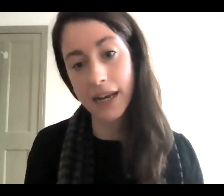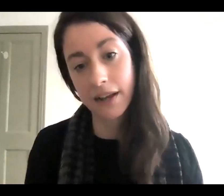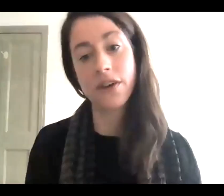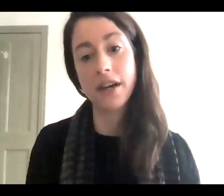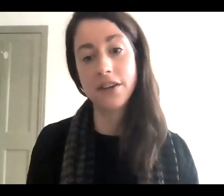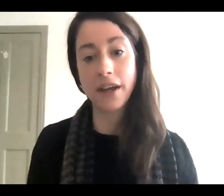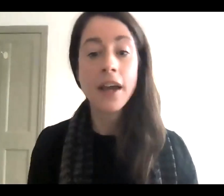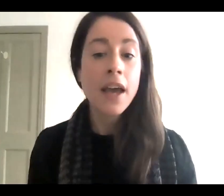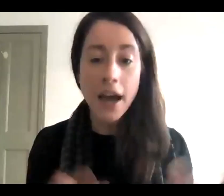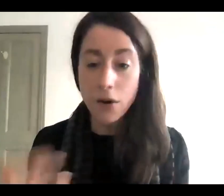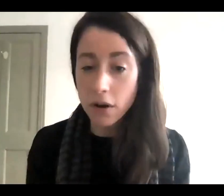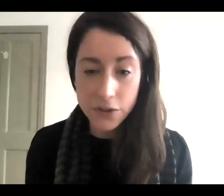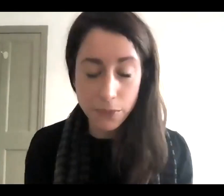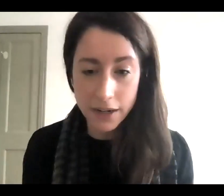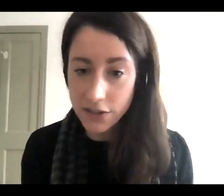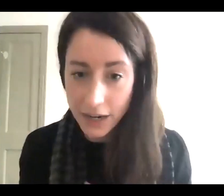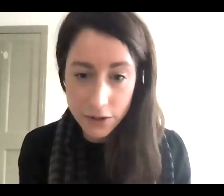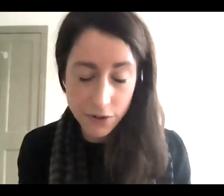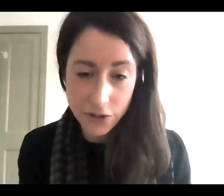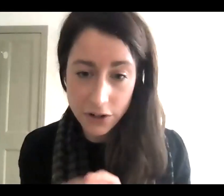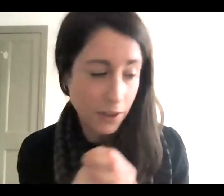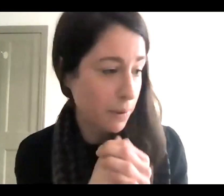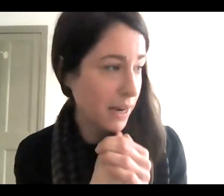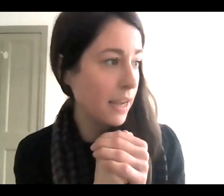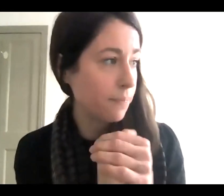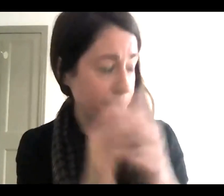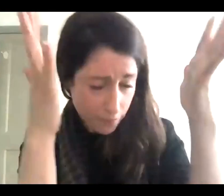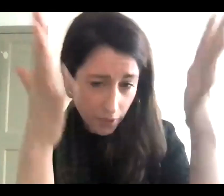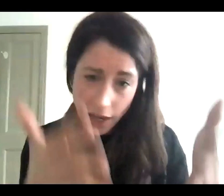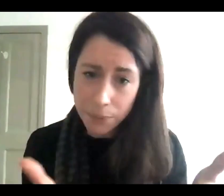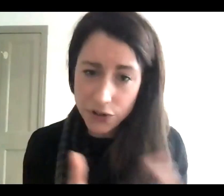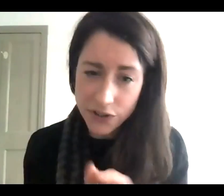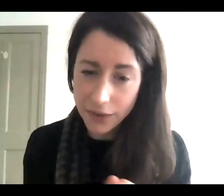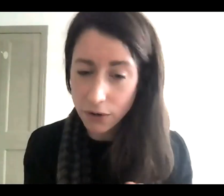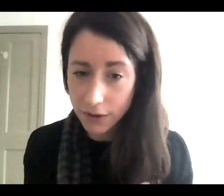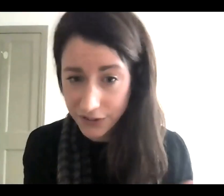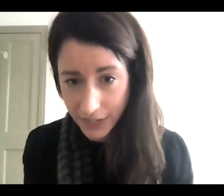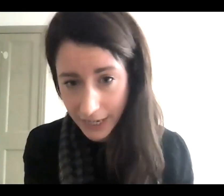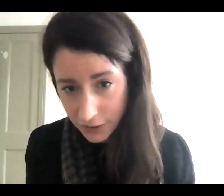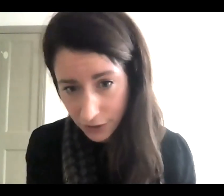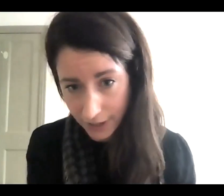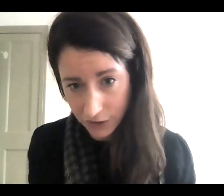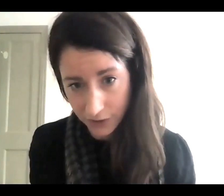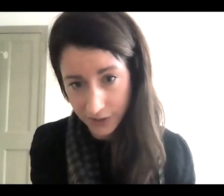exciting. And also when I started researching the play, I put together all the stage directions